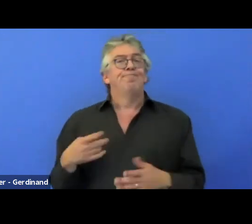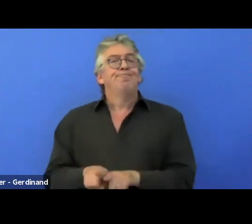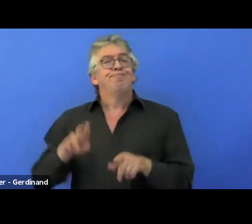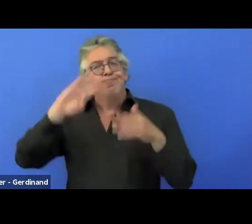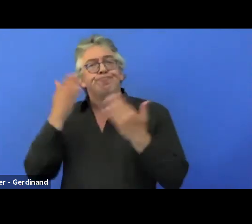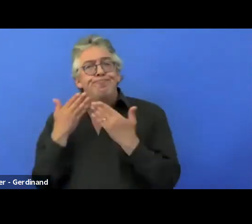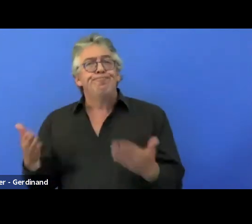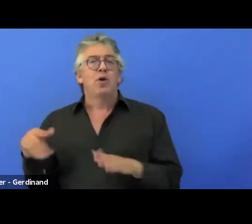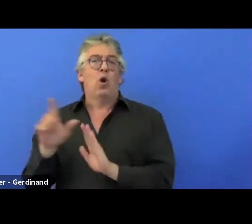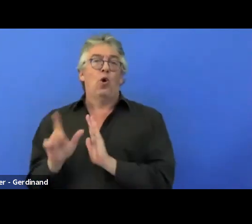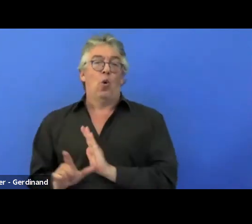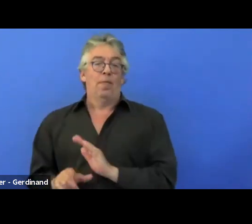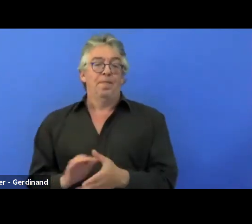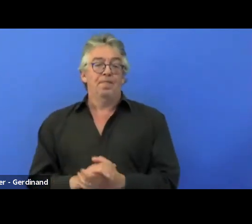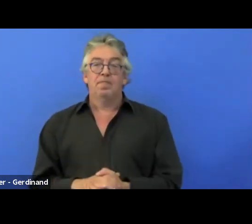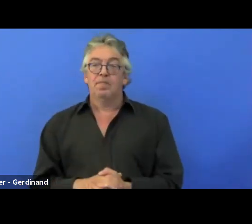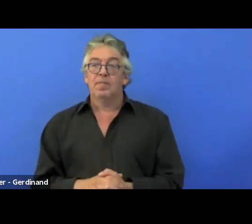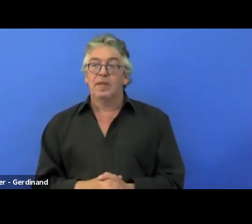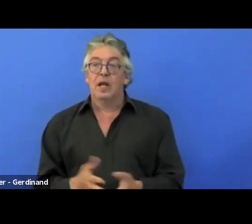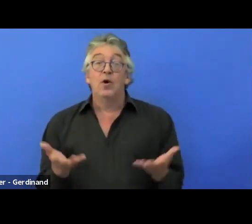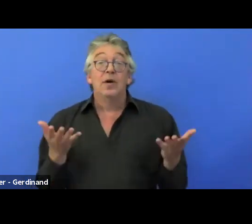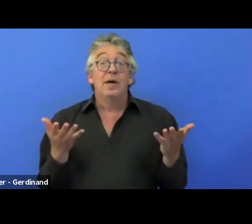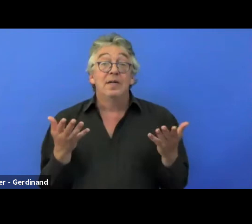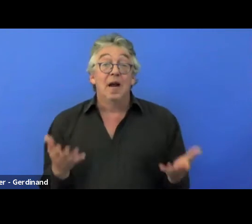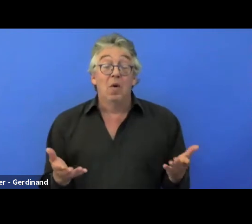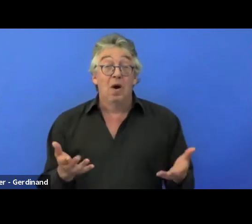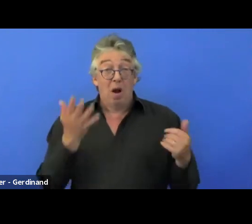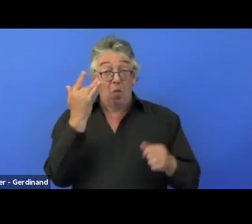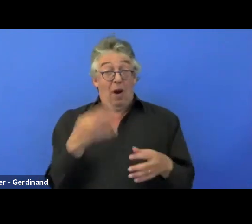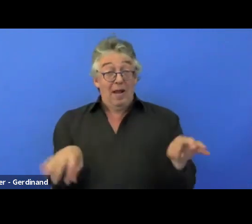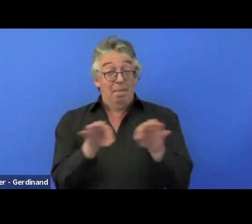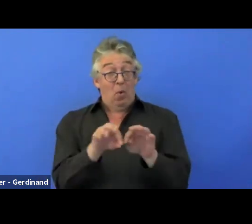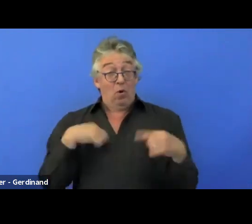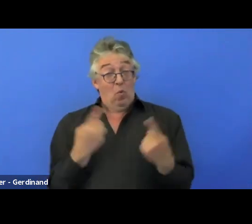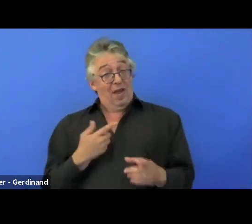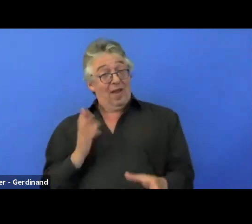Why should we get involved? I think we already mentioned